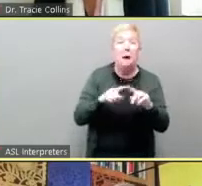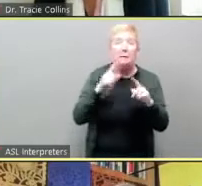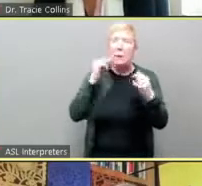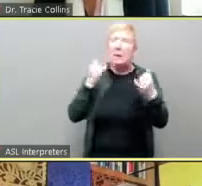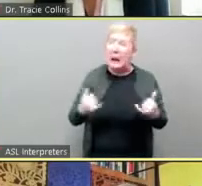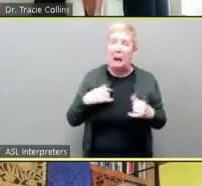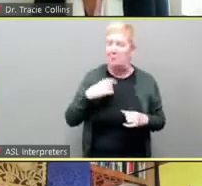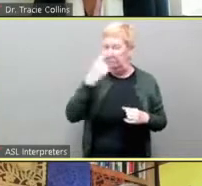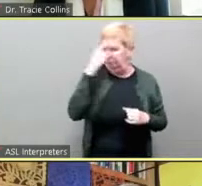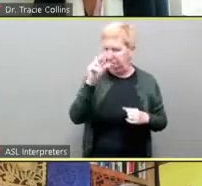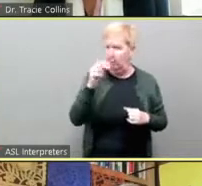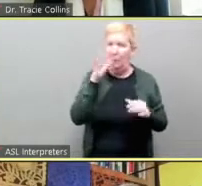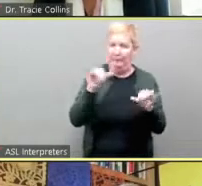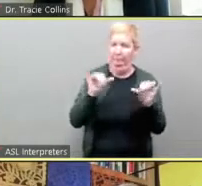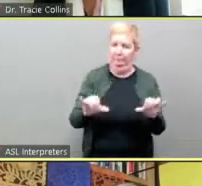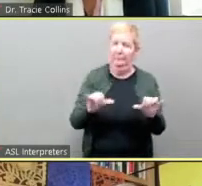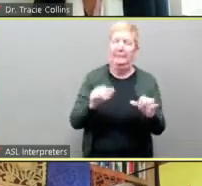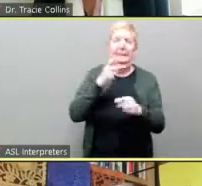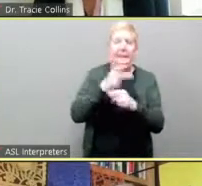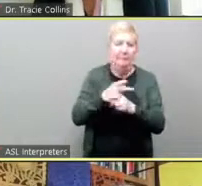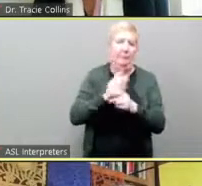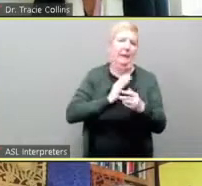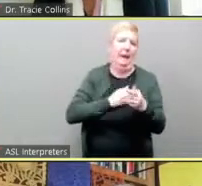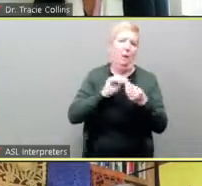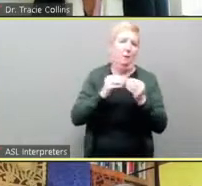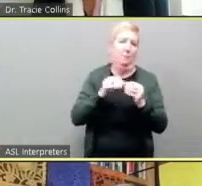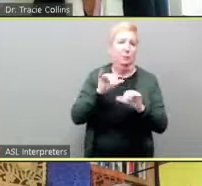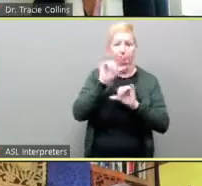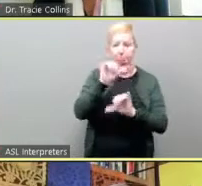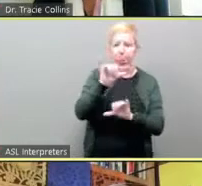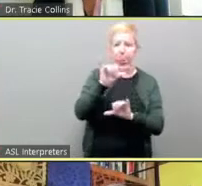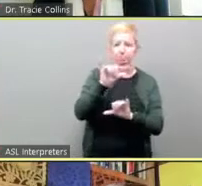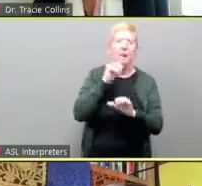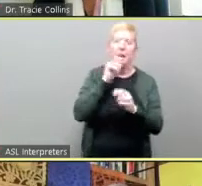those numerator and denominator constant to meet the target. You have